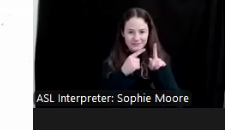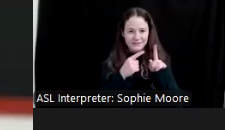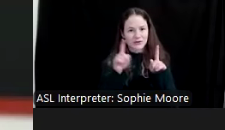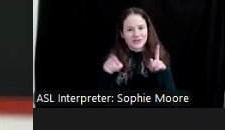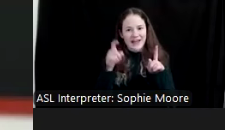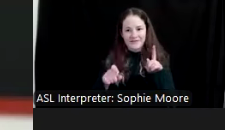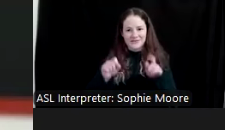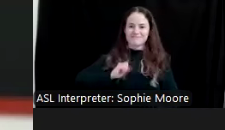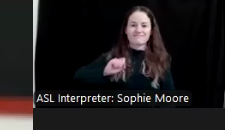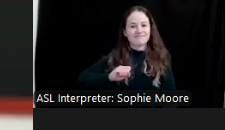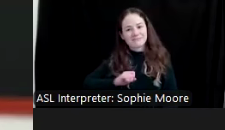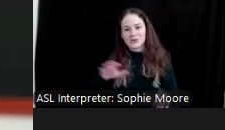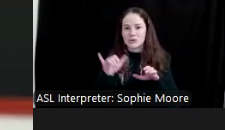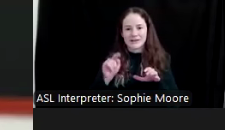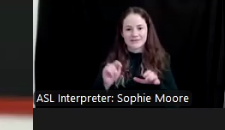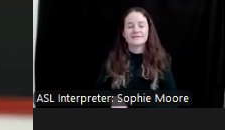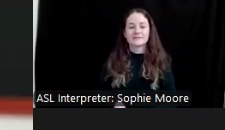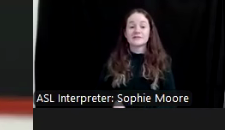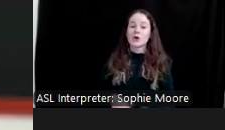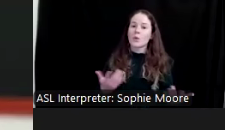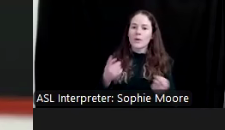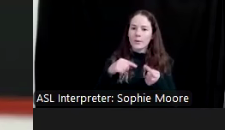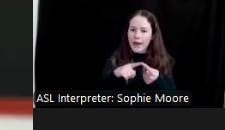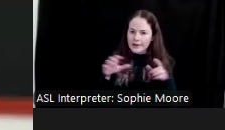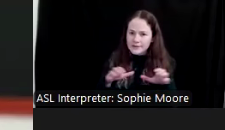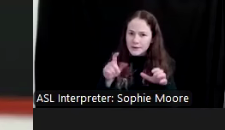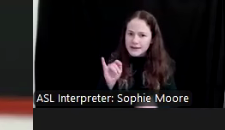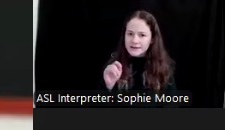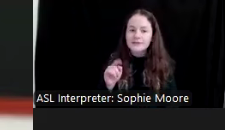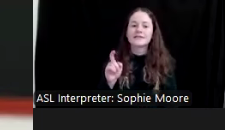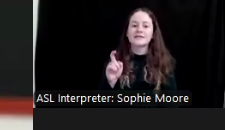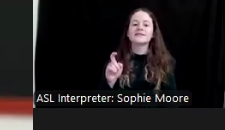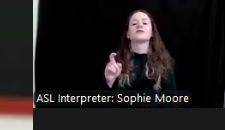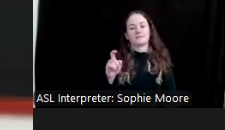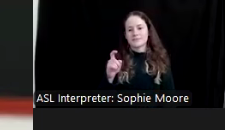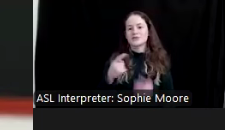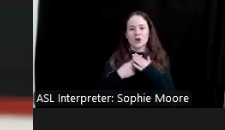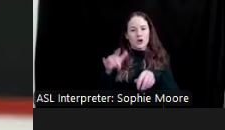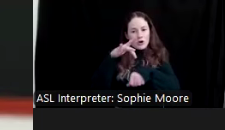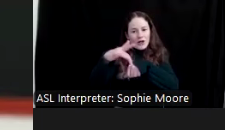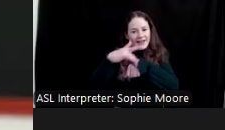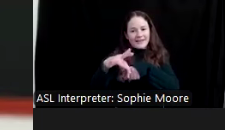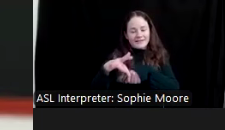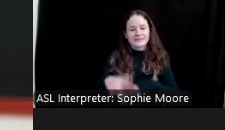when do we need to do this? We want to start as early as possible. So, I have two pictures on this slide. On the right